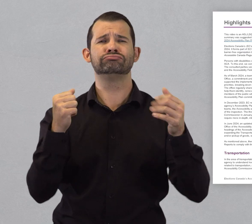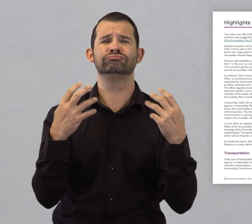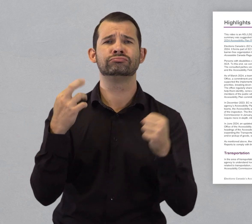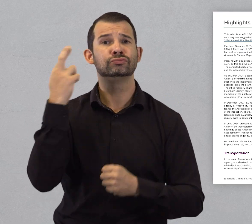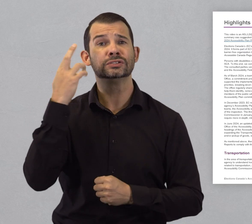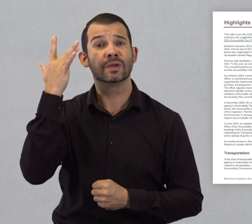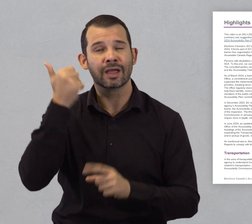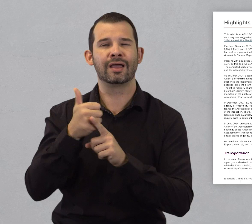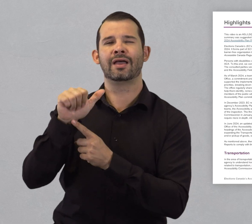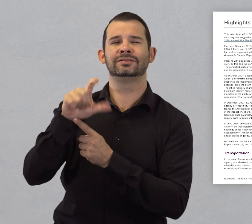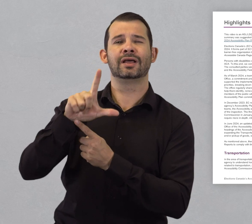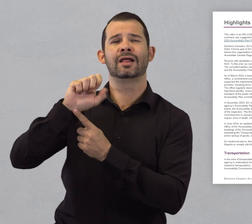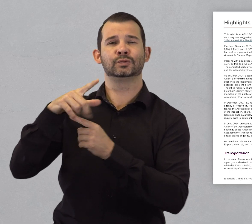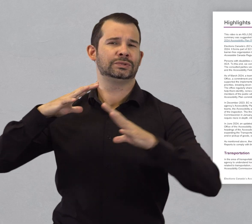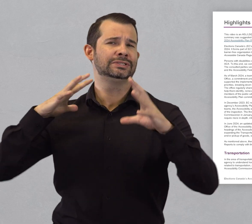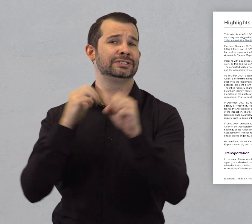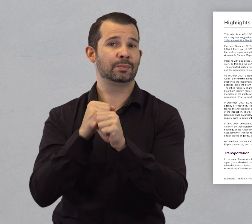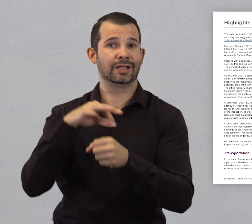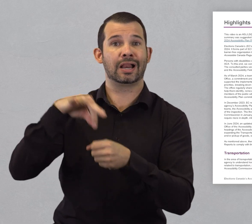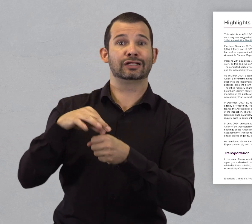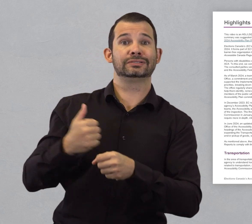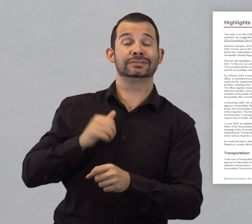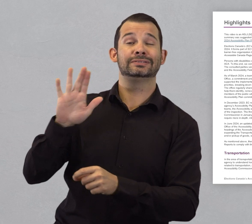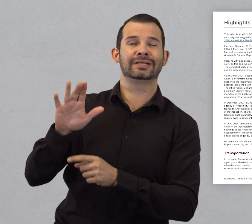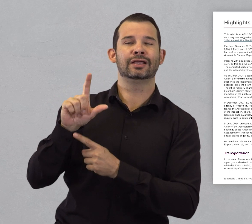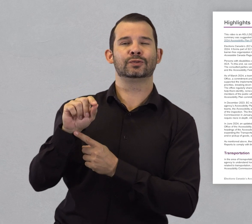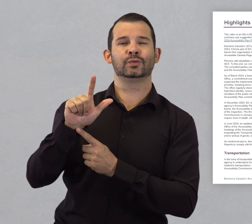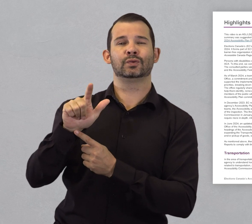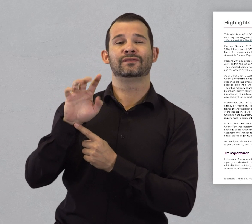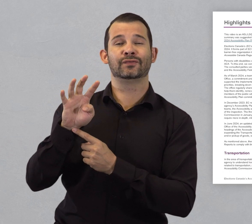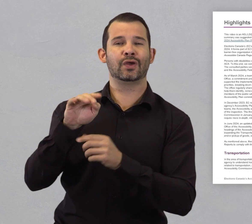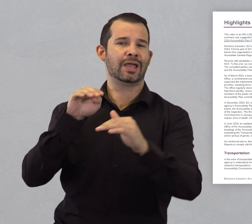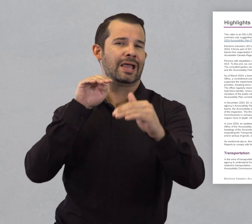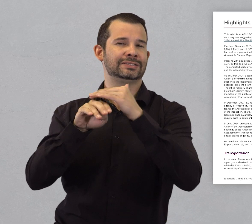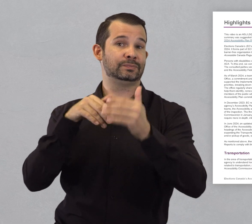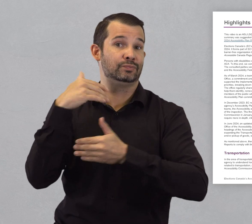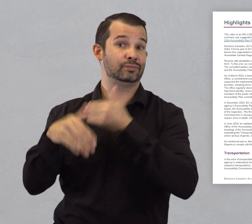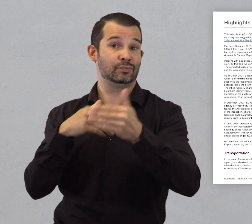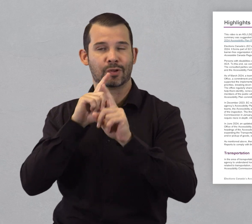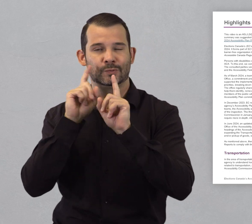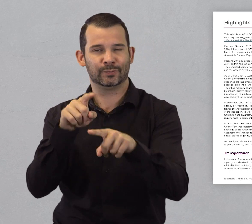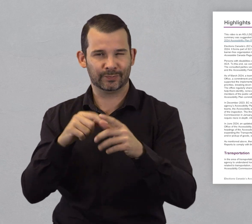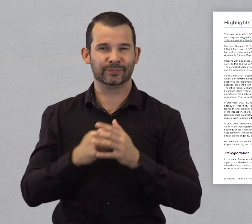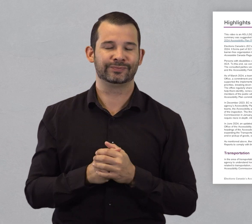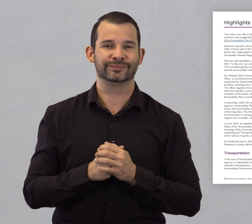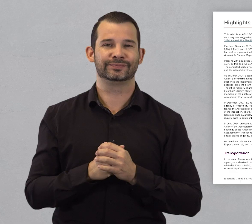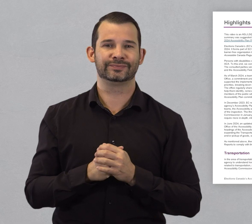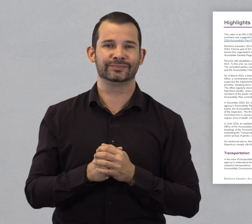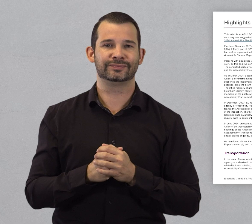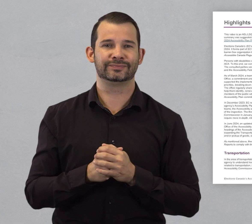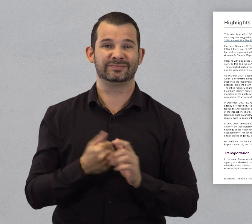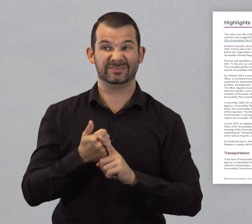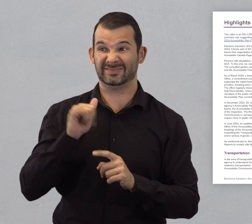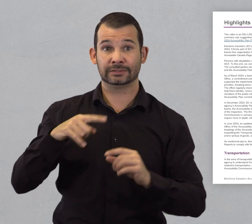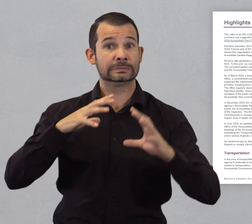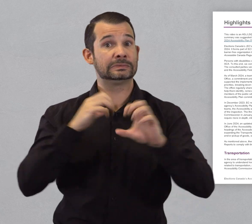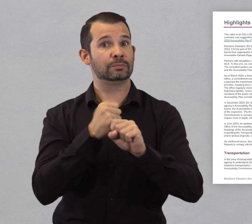This video is an ASL/LSQ summary of Election Canada’s 2024 Accessibility Progress Report.